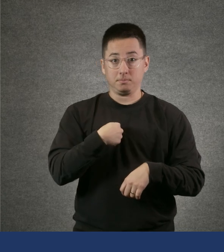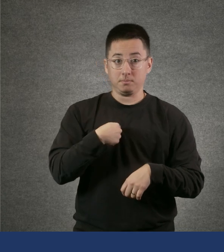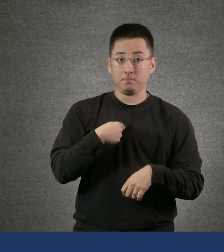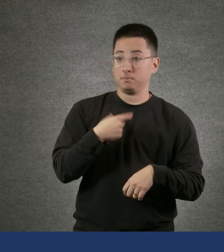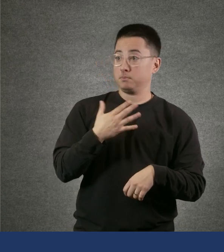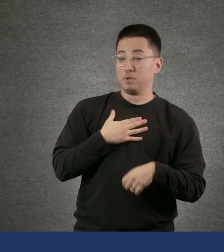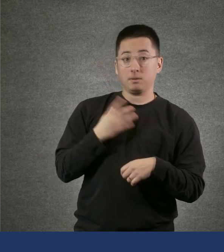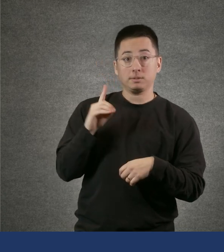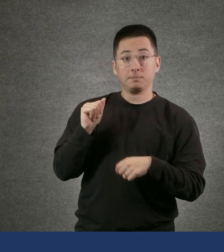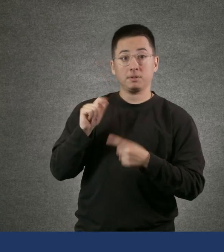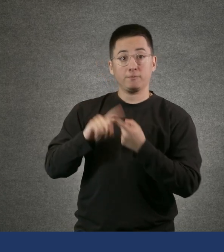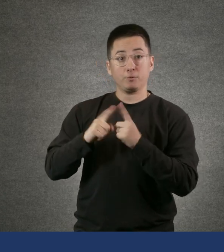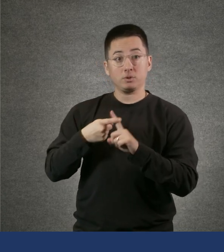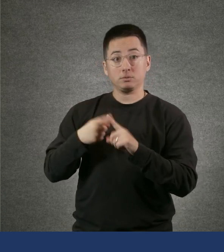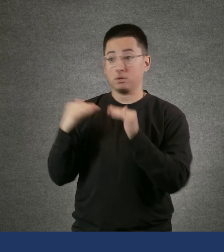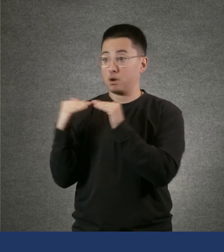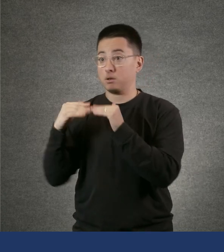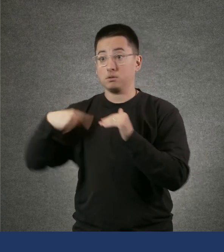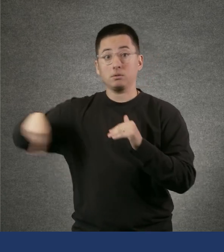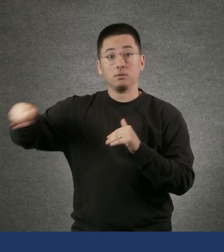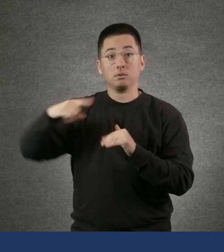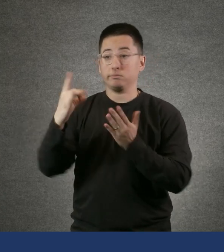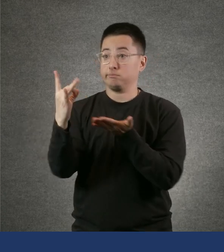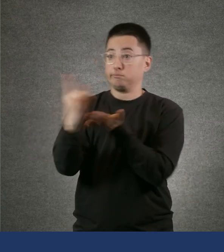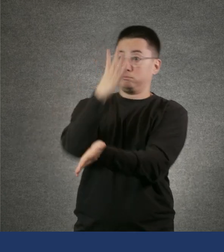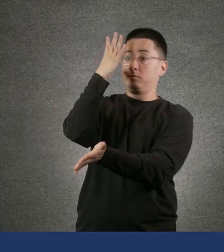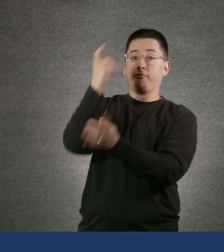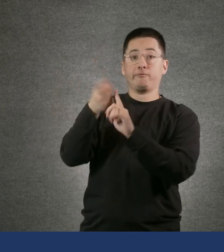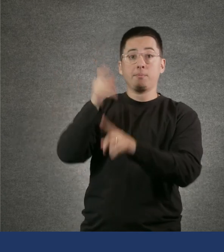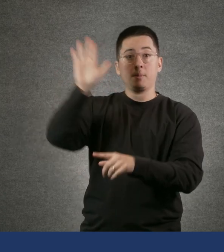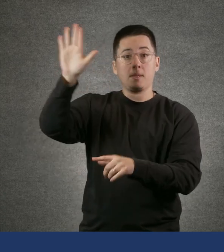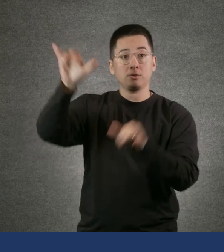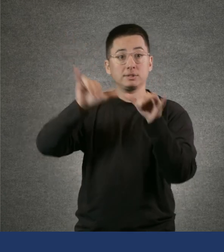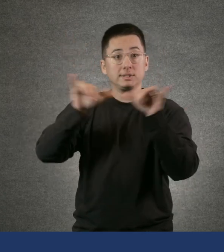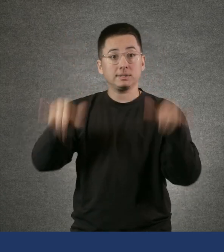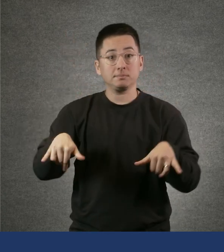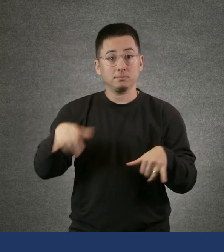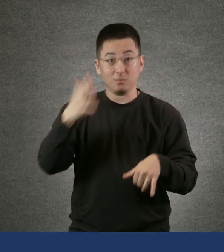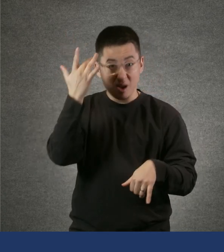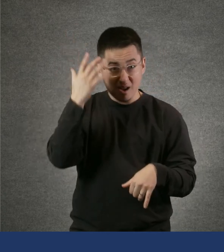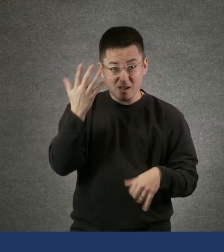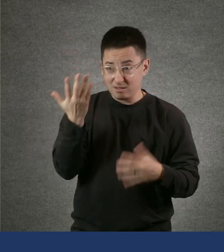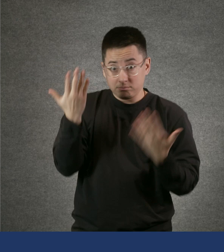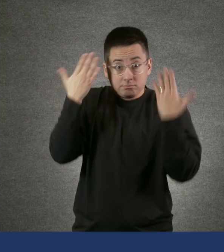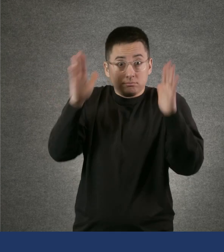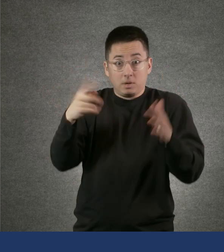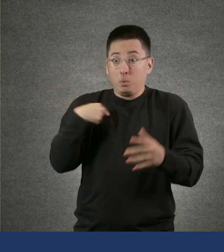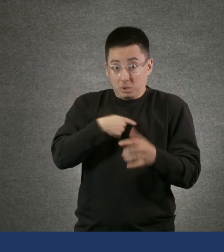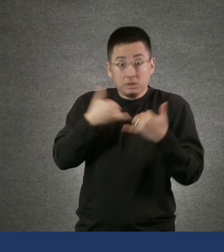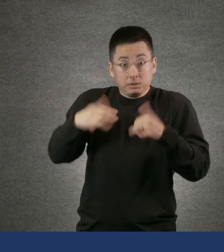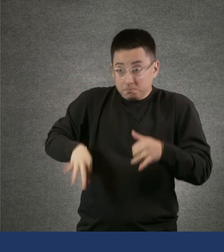I can't tell you how many times me and many of my disabled friends and colleagues